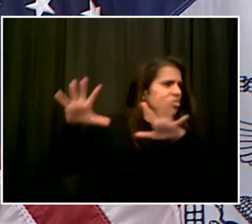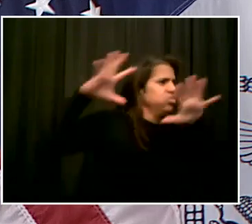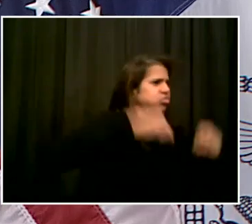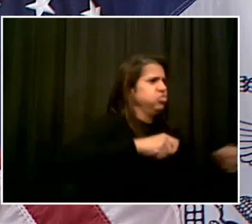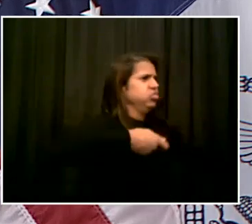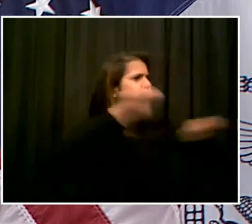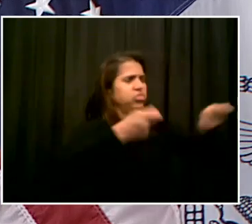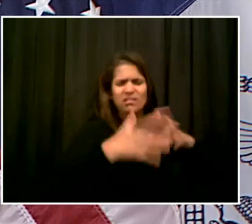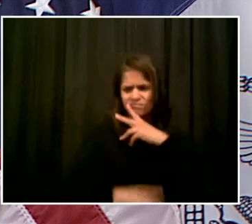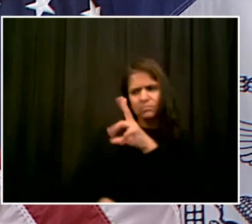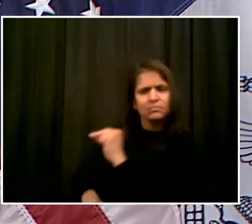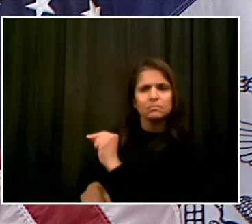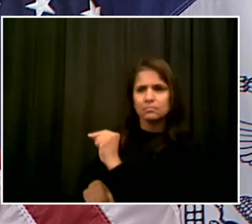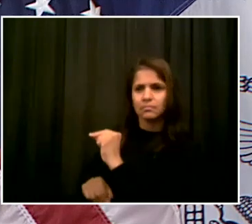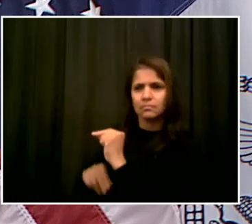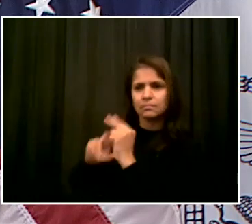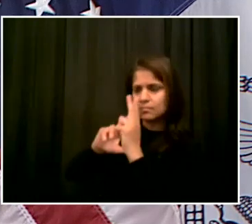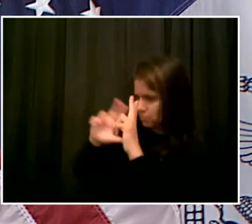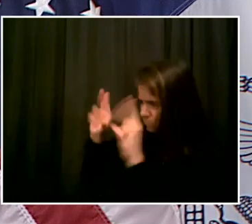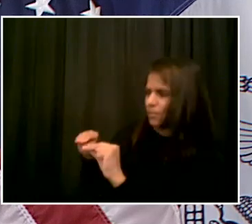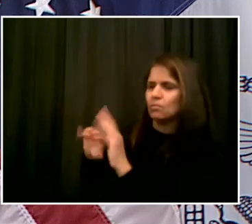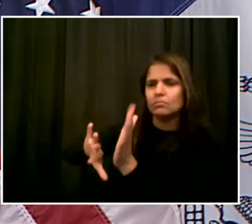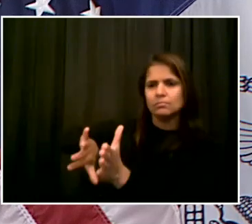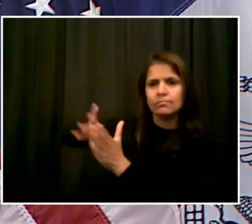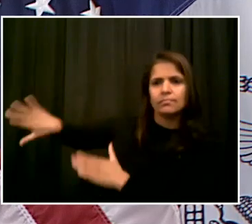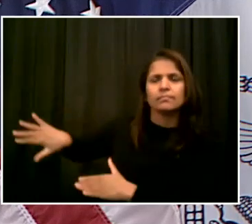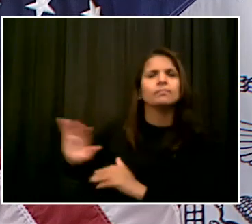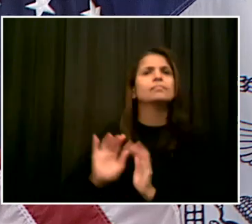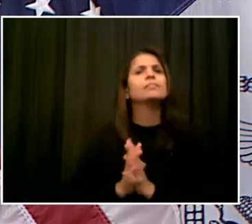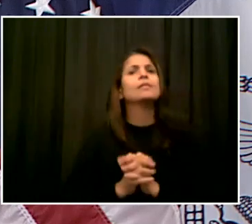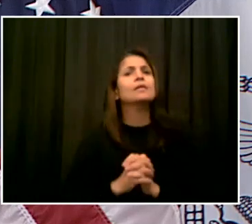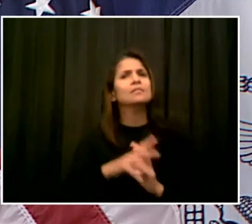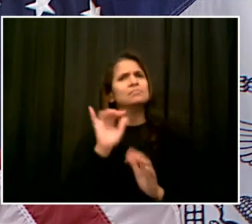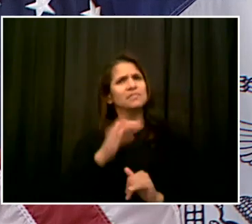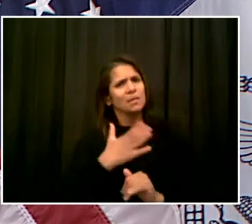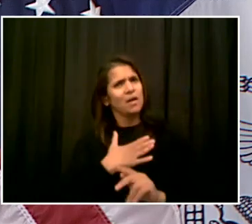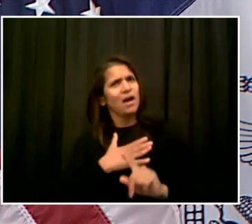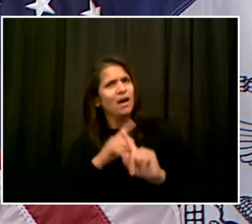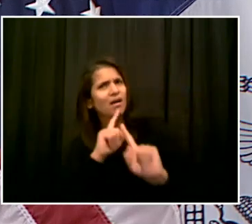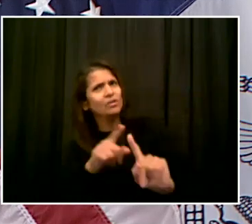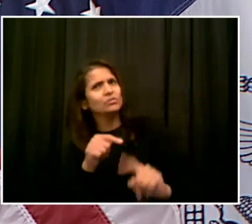GIVEN YOU MY ANSERW N OTHE NATIONAL GUARD. INE TR OF WHO IS INSTIGATING